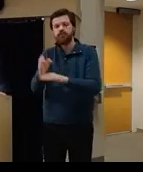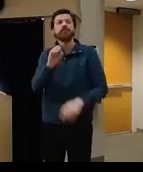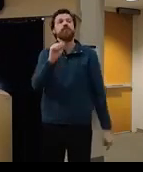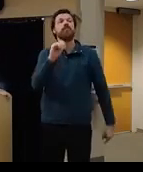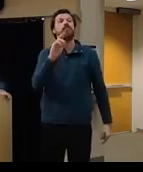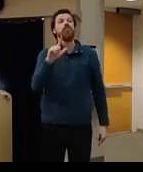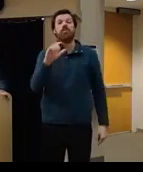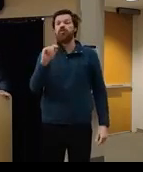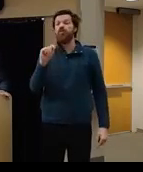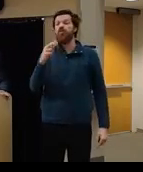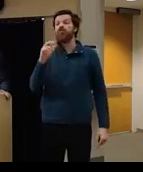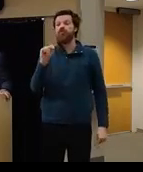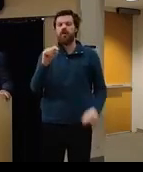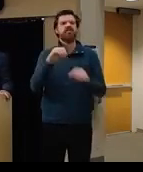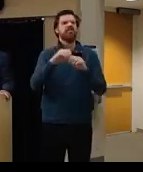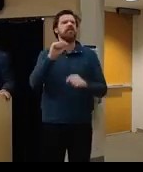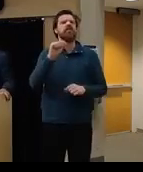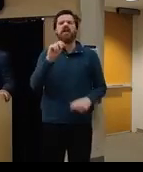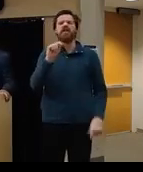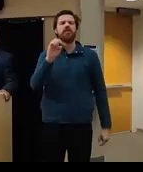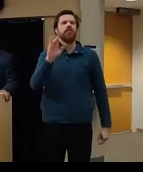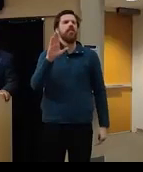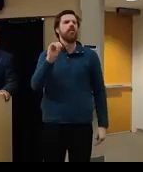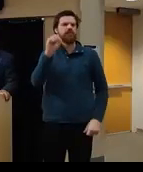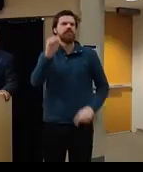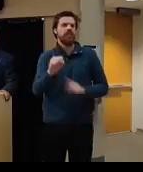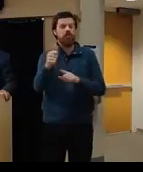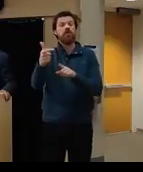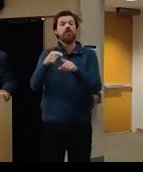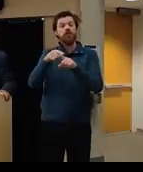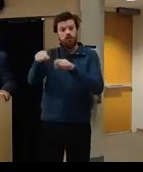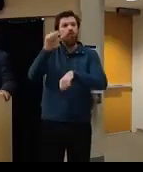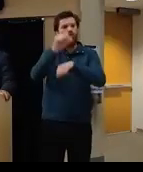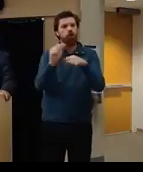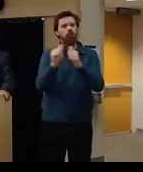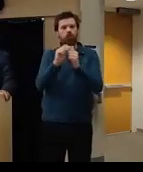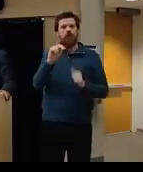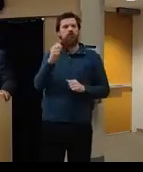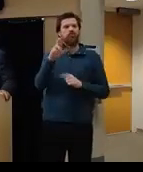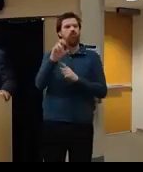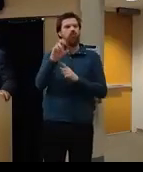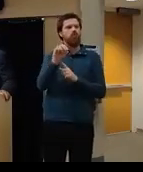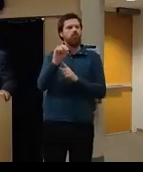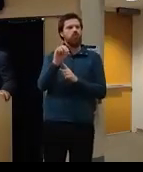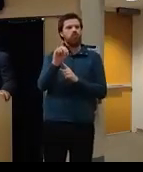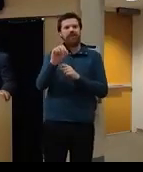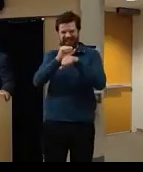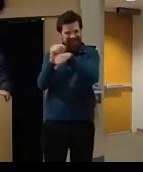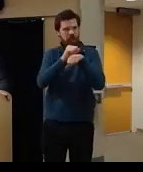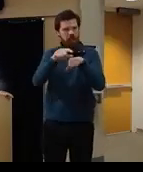in Louisiana and he had a specialty in working with Negroes enslaved populations right and so